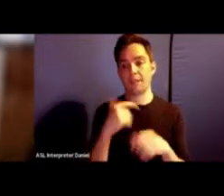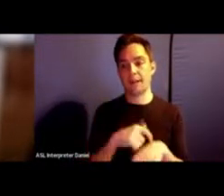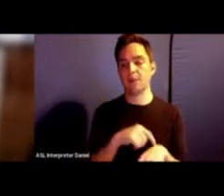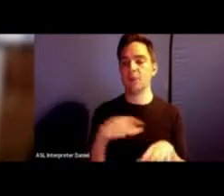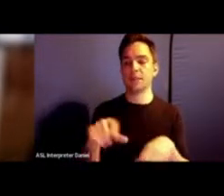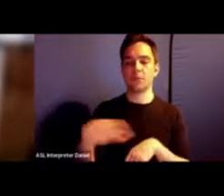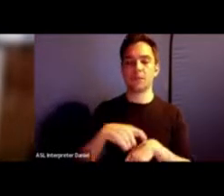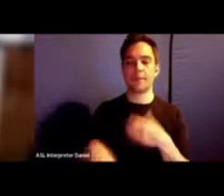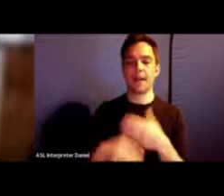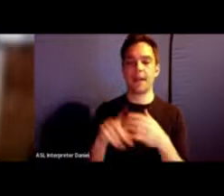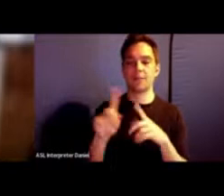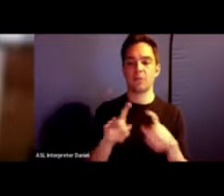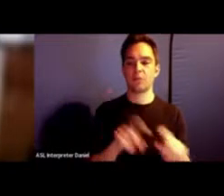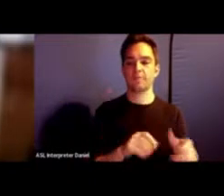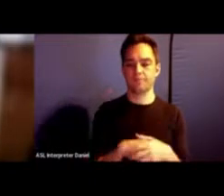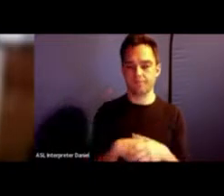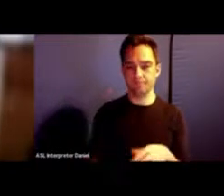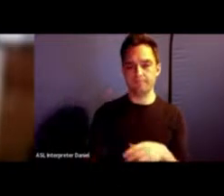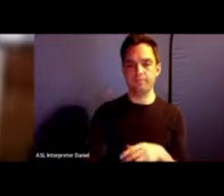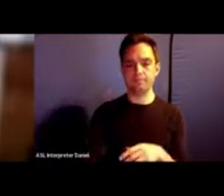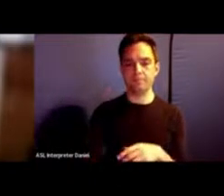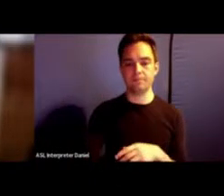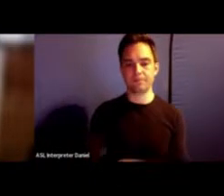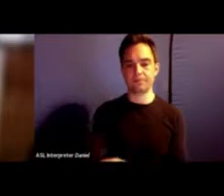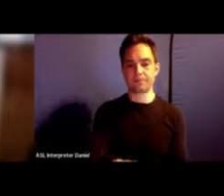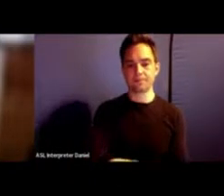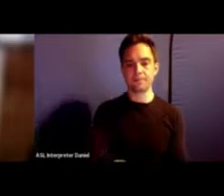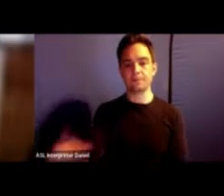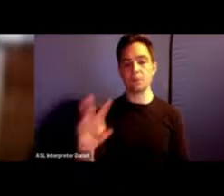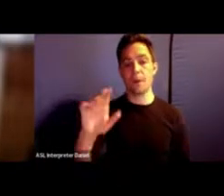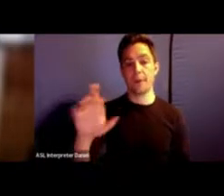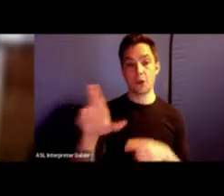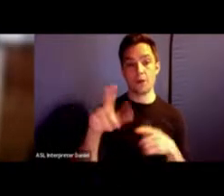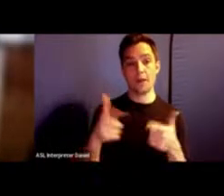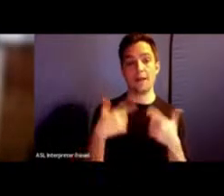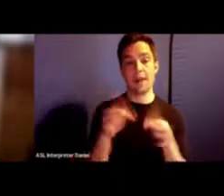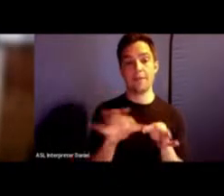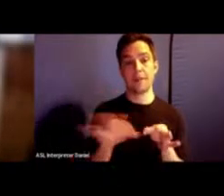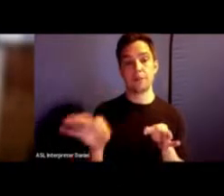add in questions. The webinar is live captioned in English and